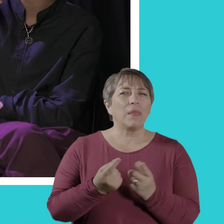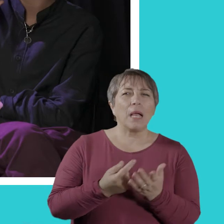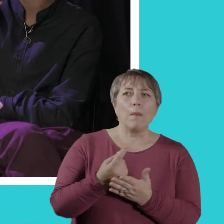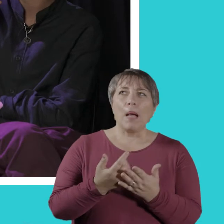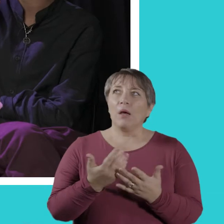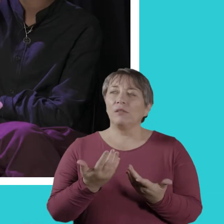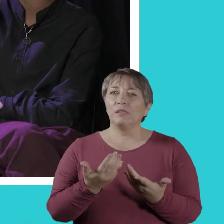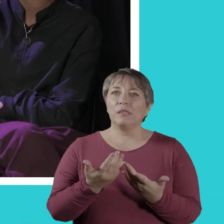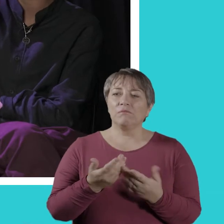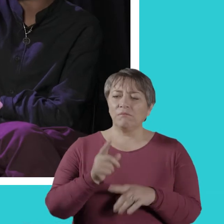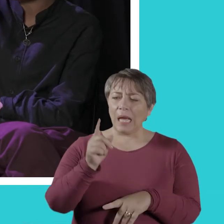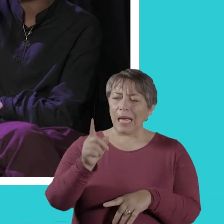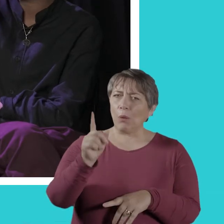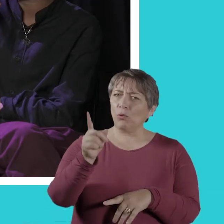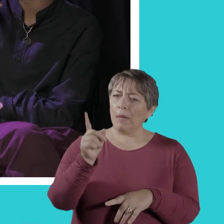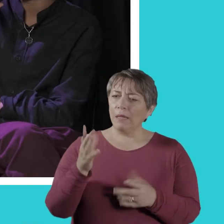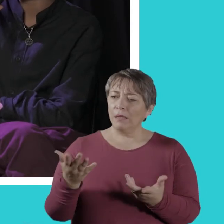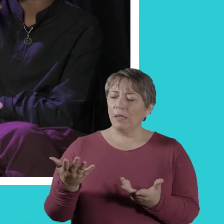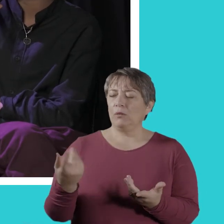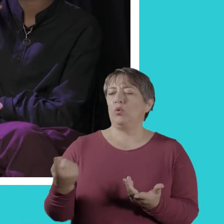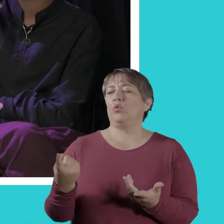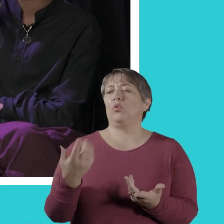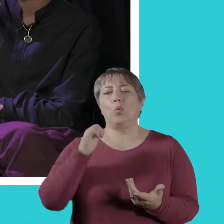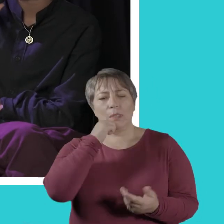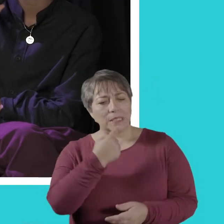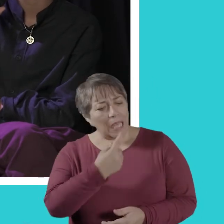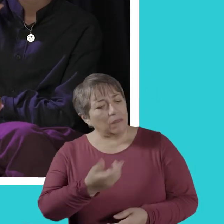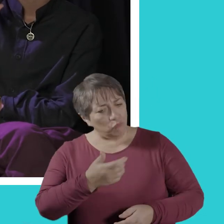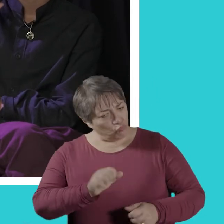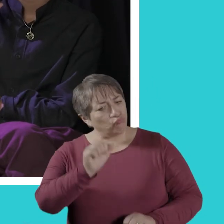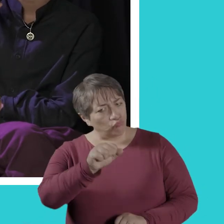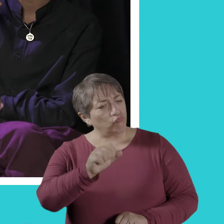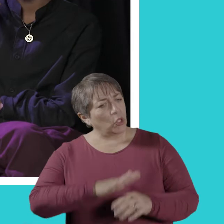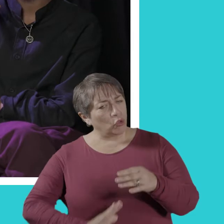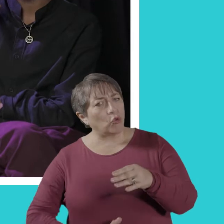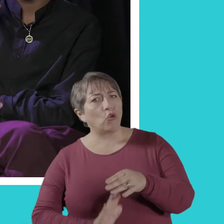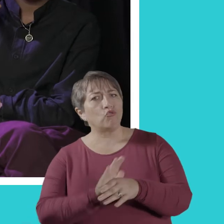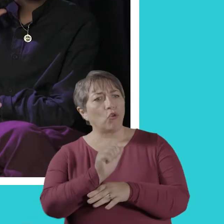people that can hold you accountable to growth and vice versa. I think I have them I have it